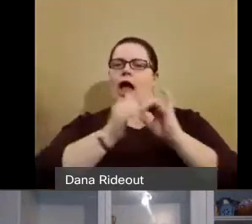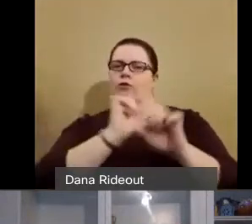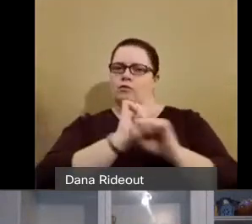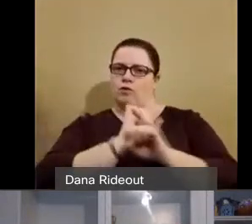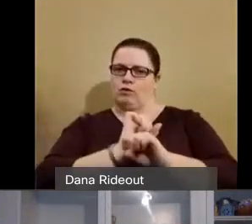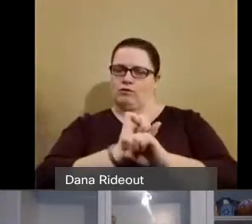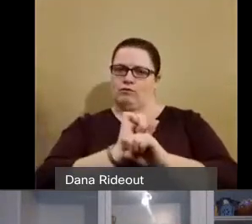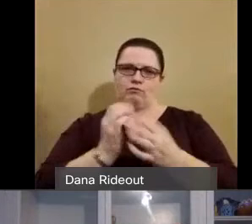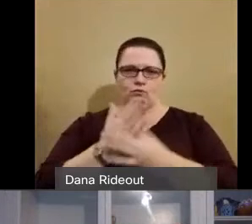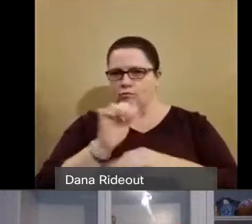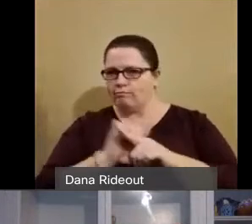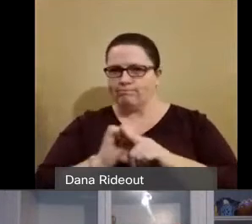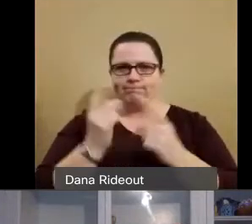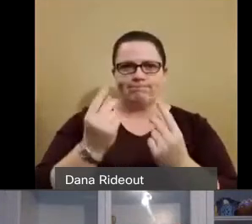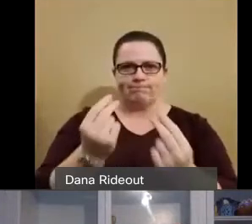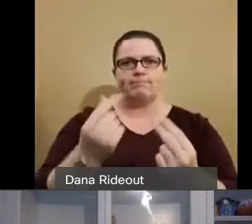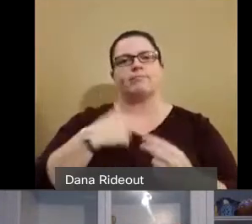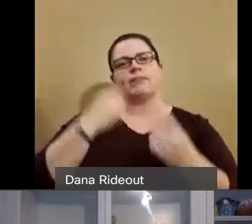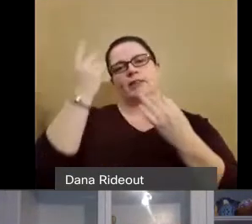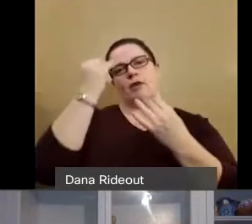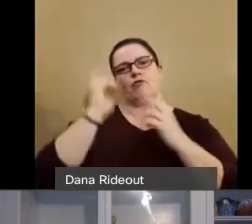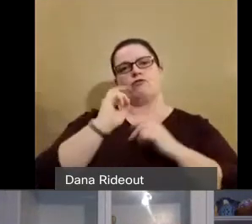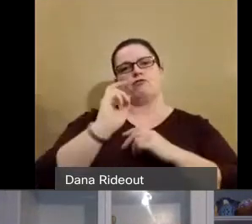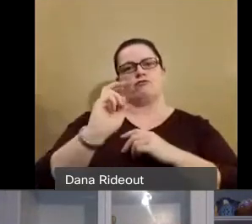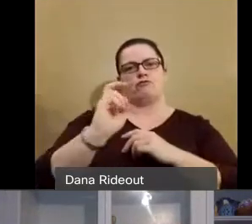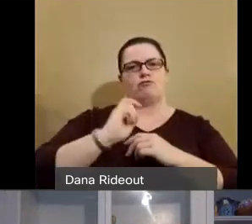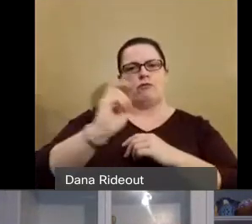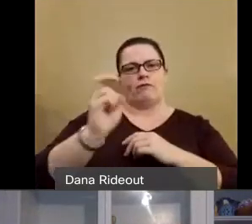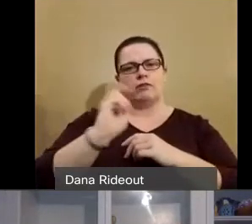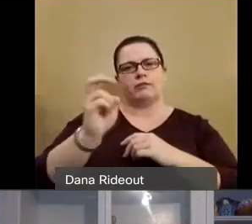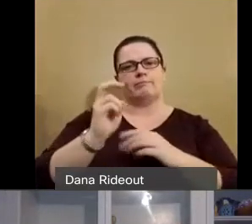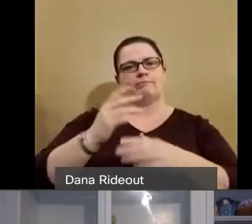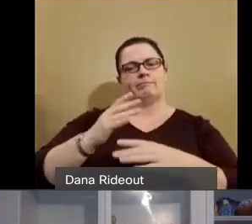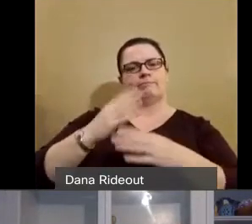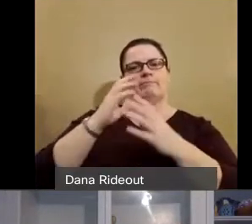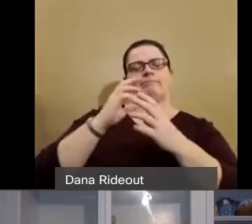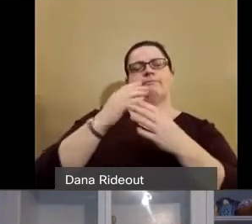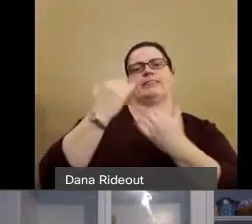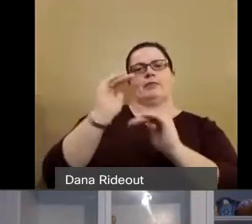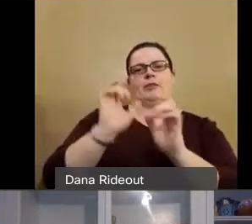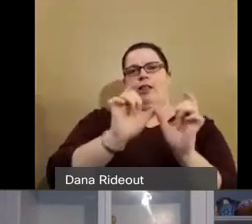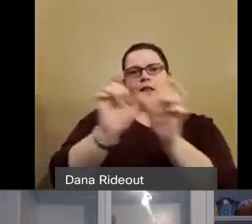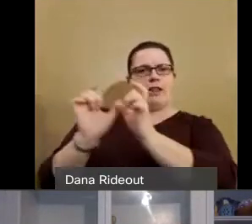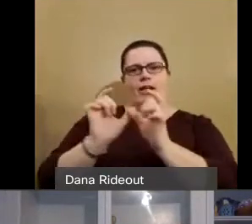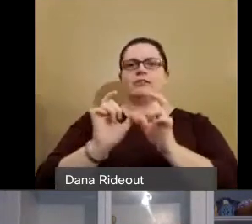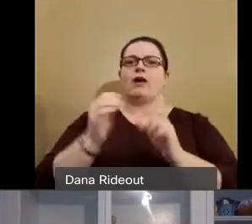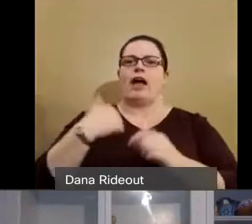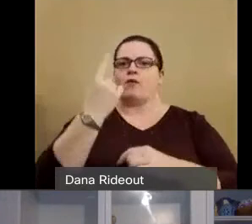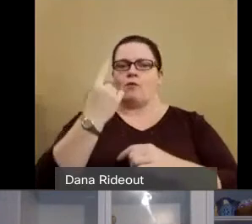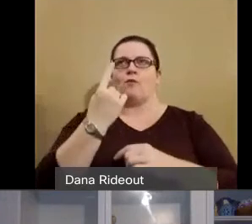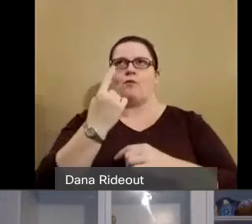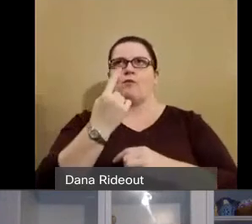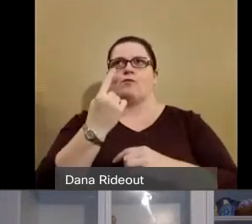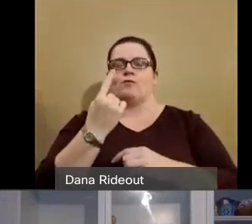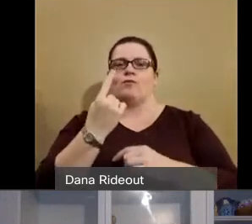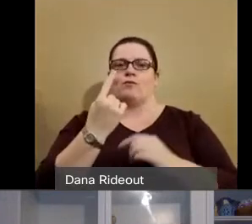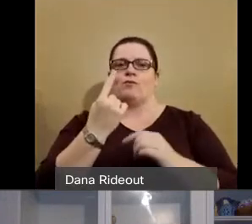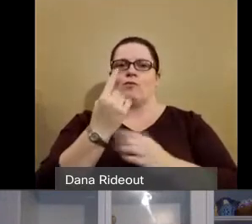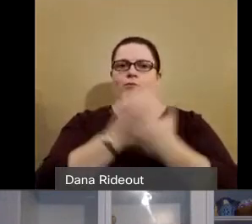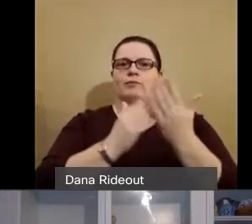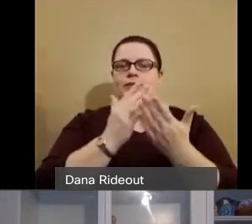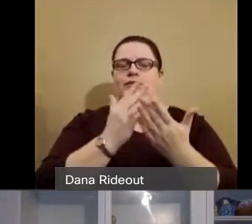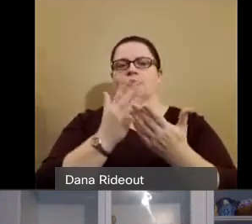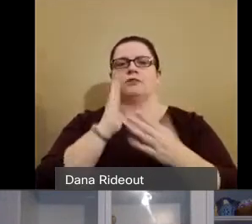When I'm thinking about restricting travel, and it's funny because I have a piece that we're, we're submitting just actually next week around this around the right to rule and a pandemic and.